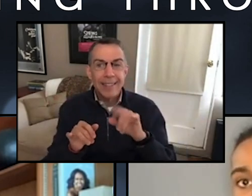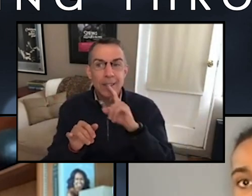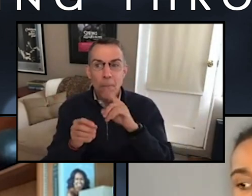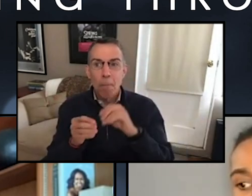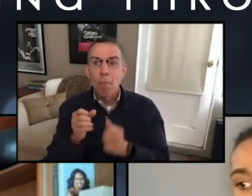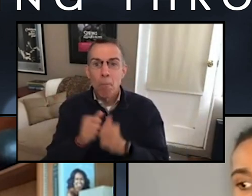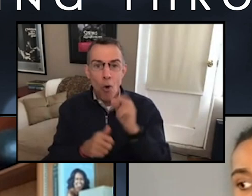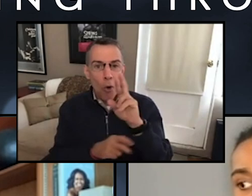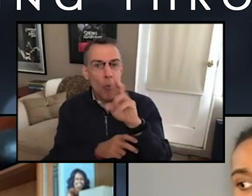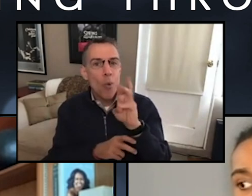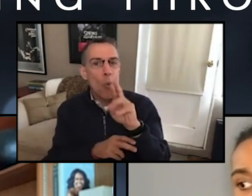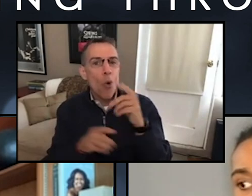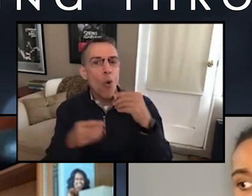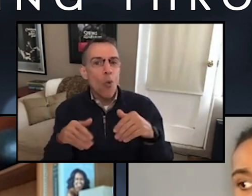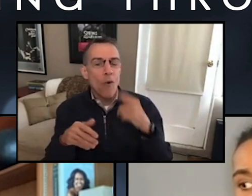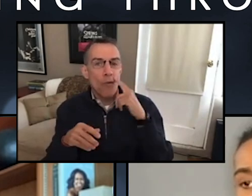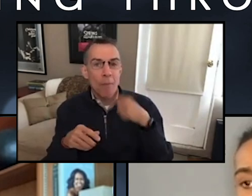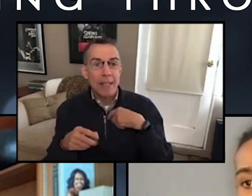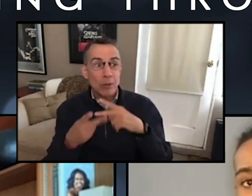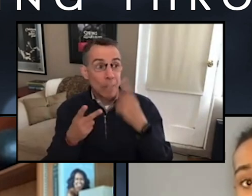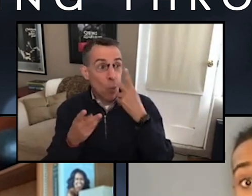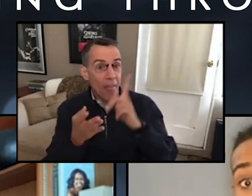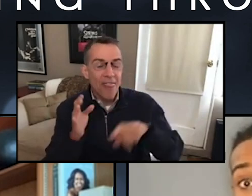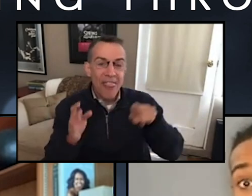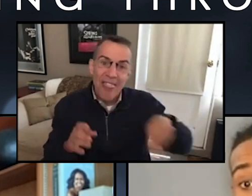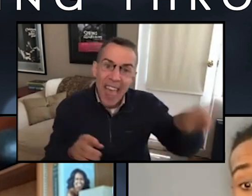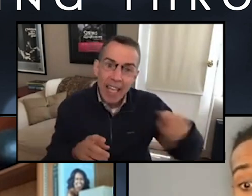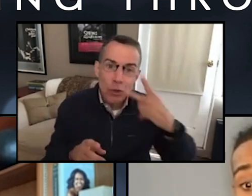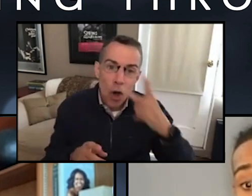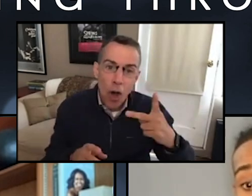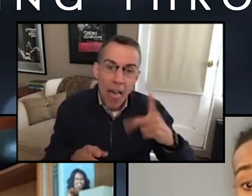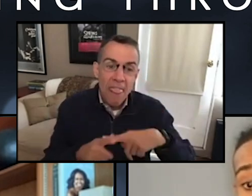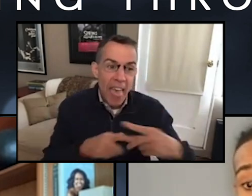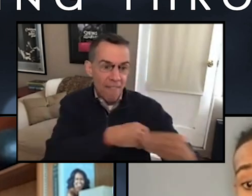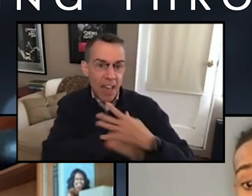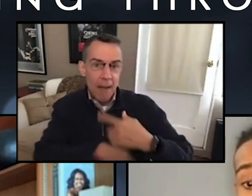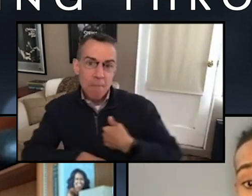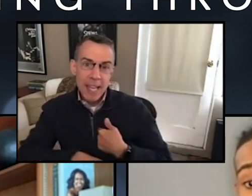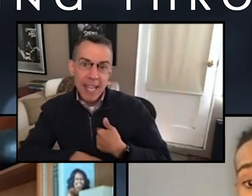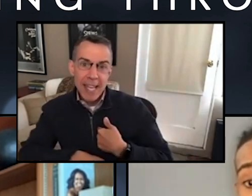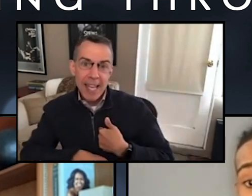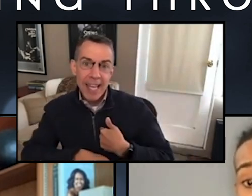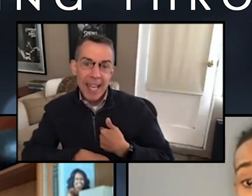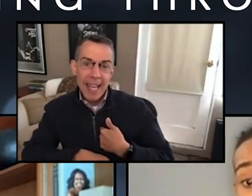part to see how it is affecting everyone and seeing that everyone's saying that,